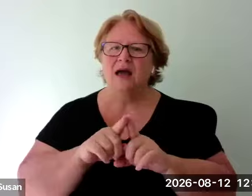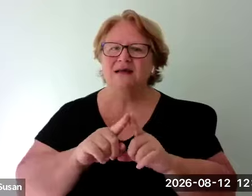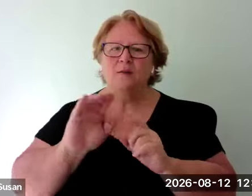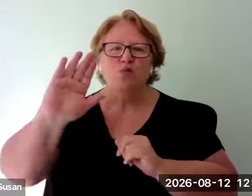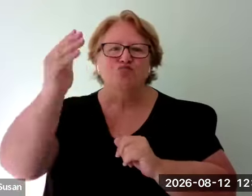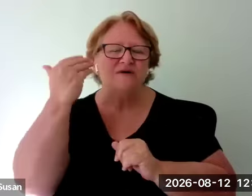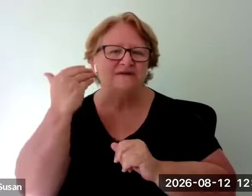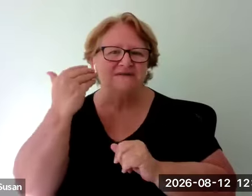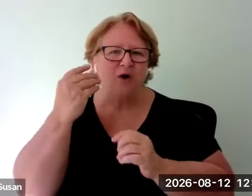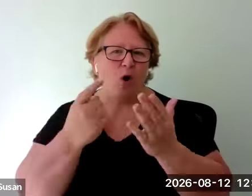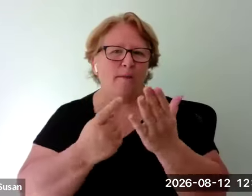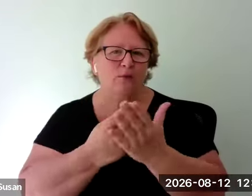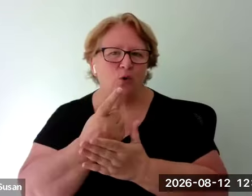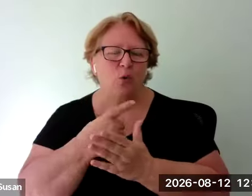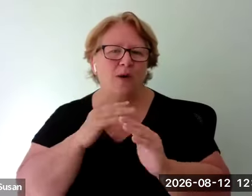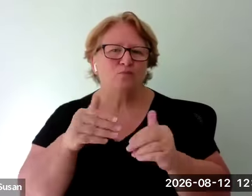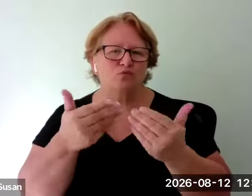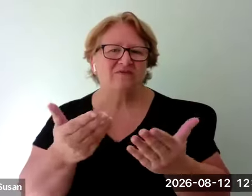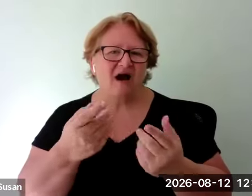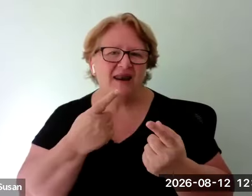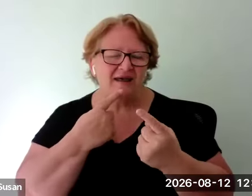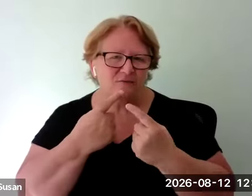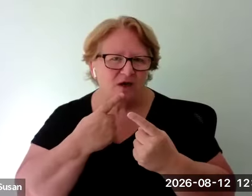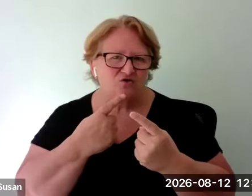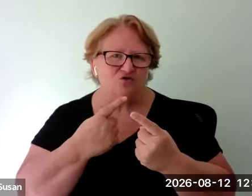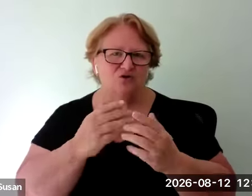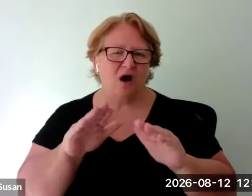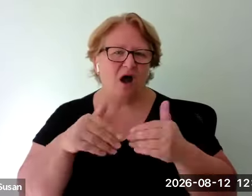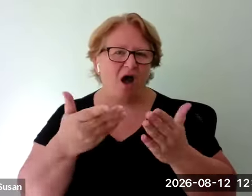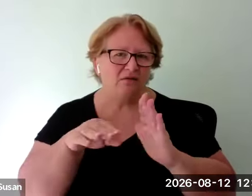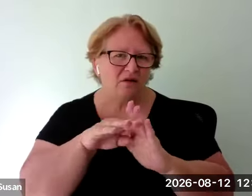our approach for this Fellowship is also like we